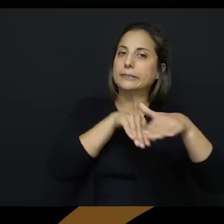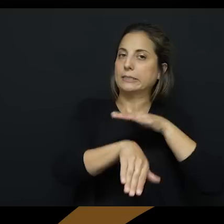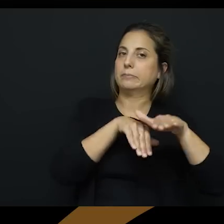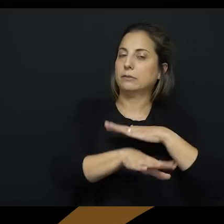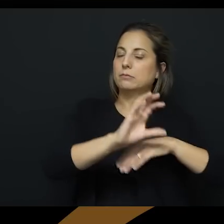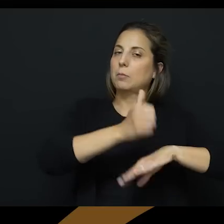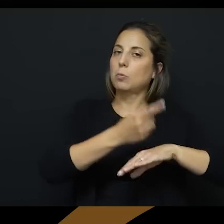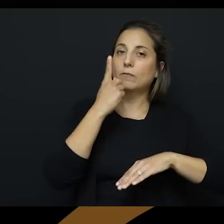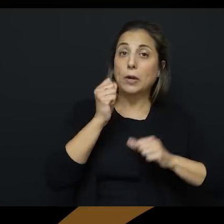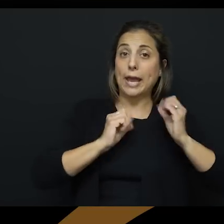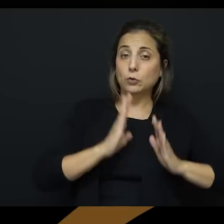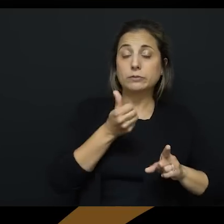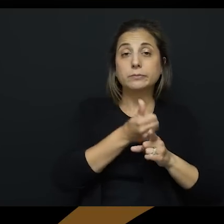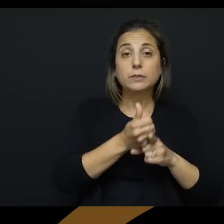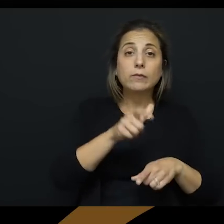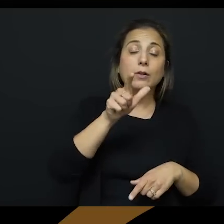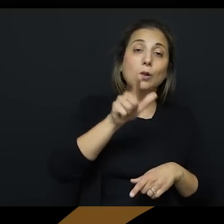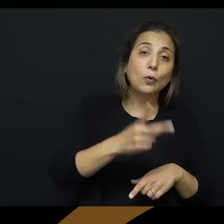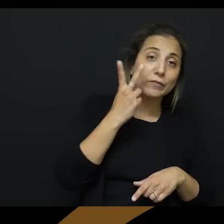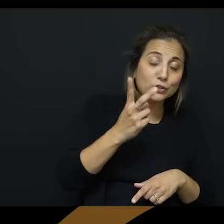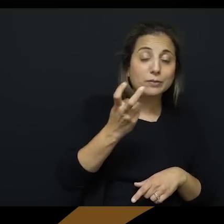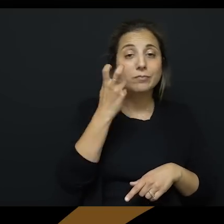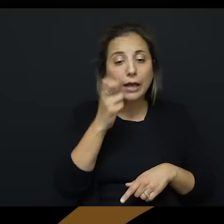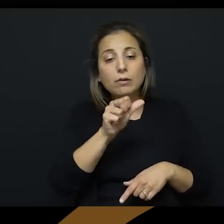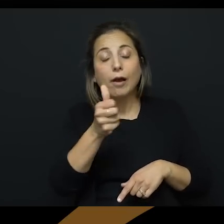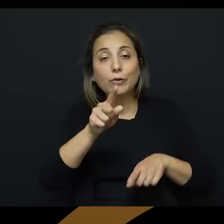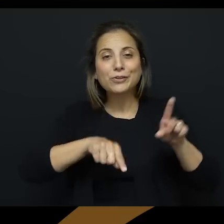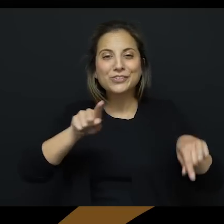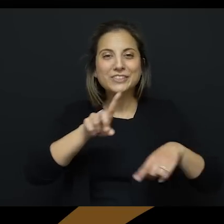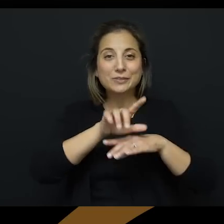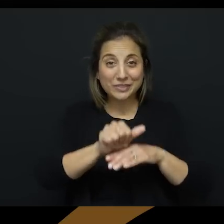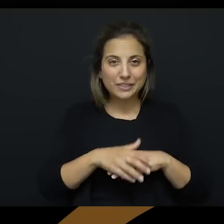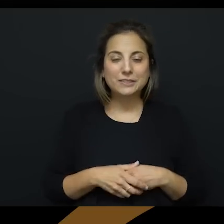who are blind or low vision and other disabilities. I want to thank